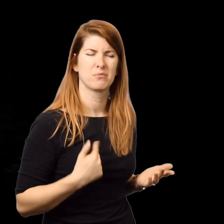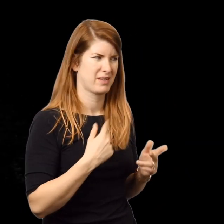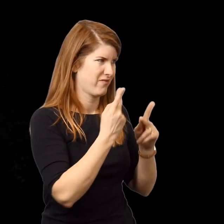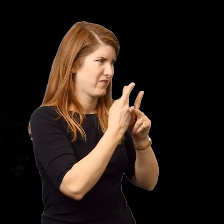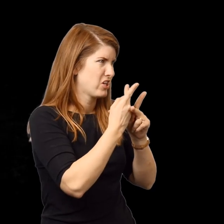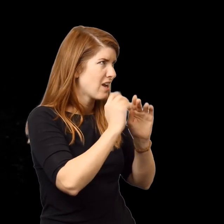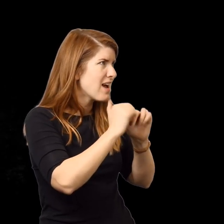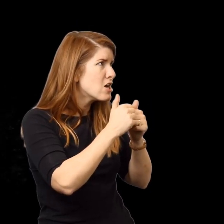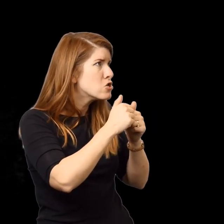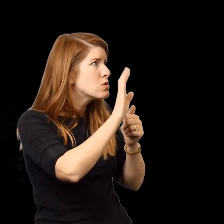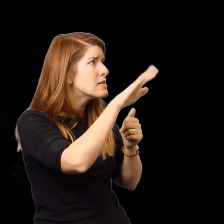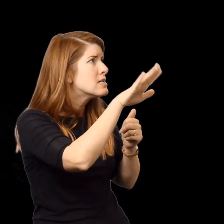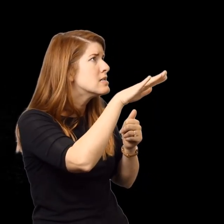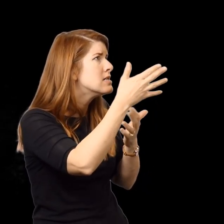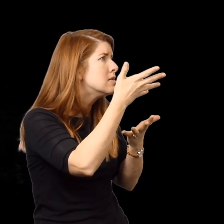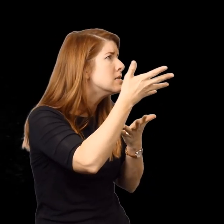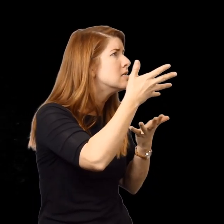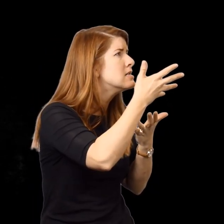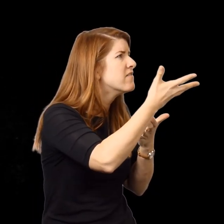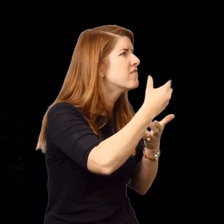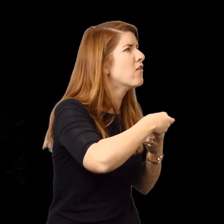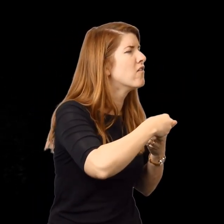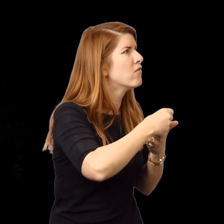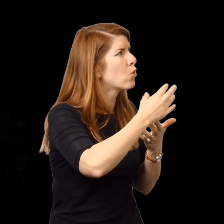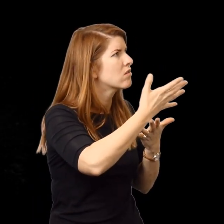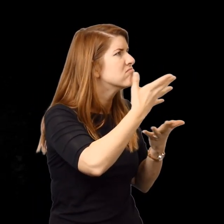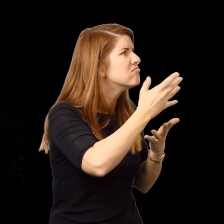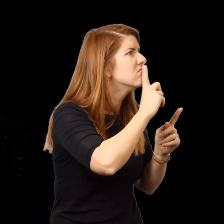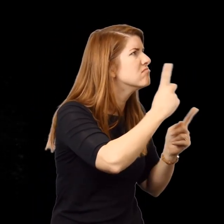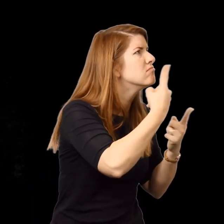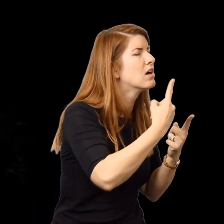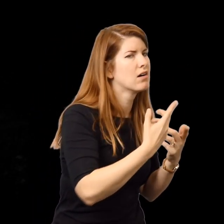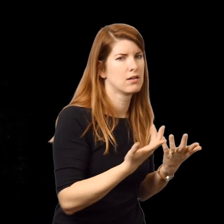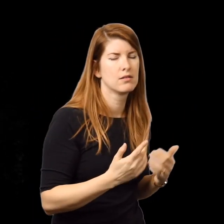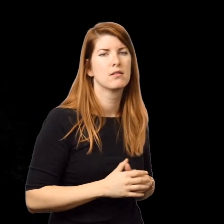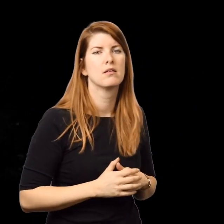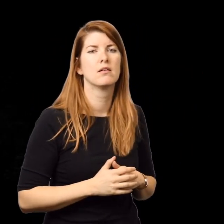I find some other way to engage you or to get you to be involved with me or to respond to me.